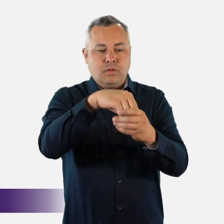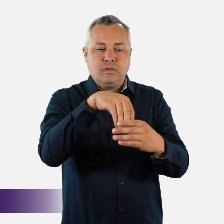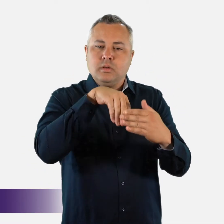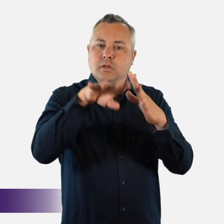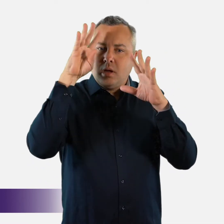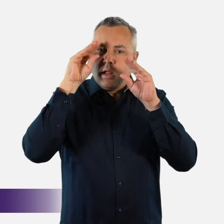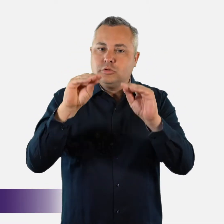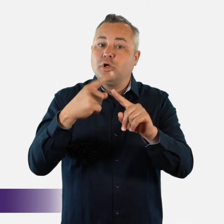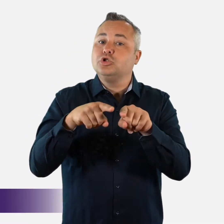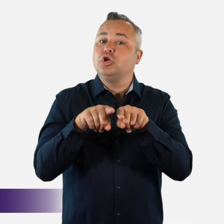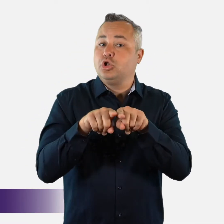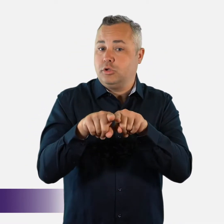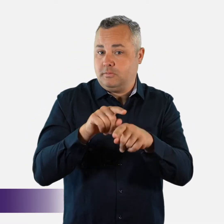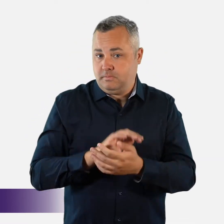(the Royal Commission).